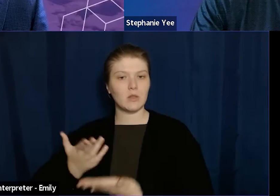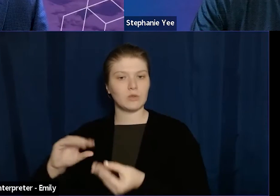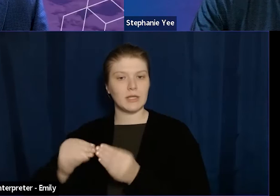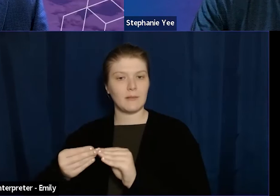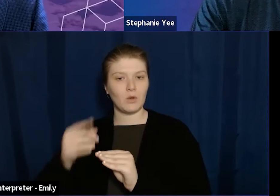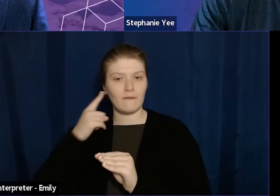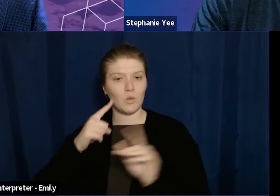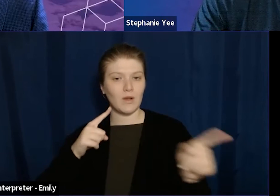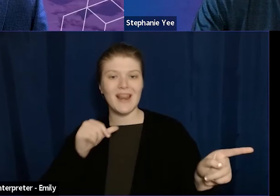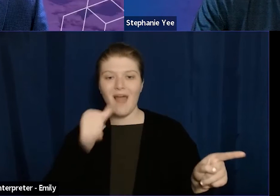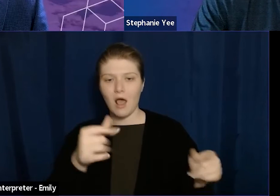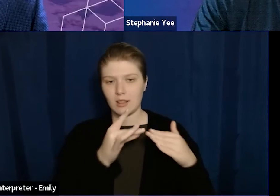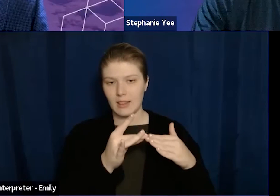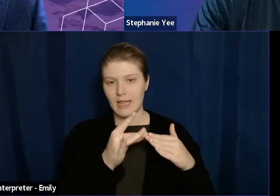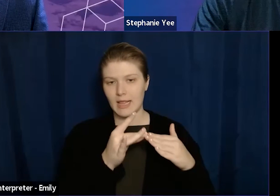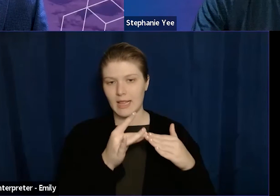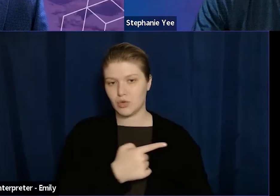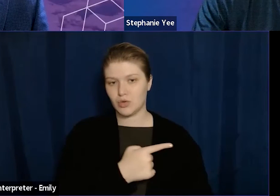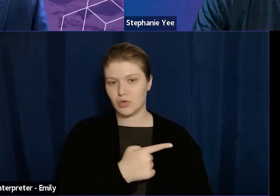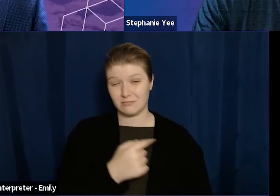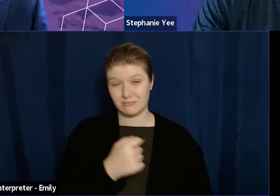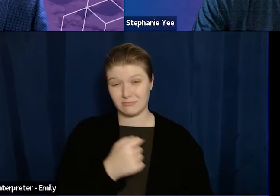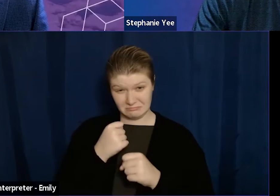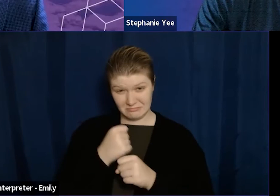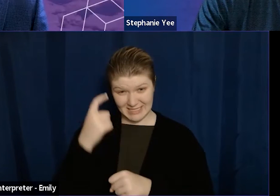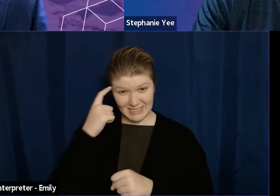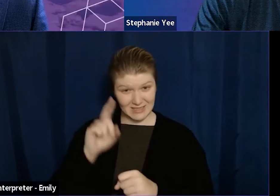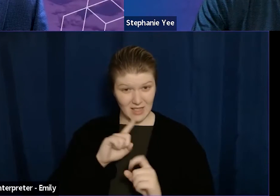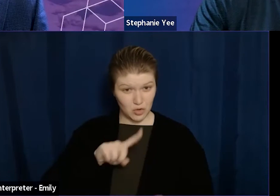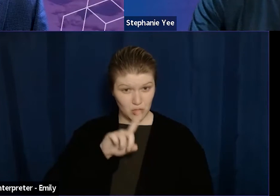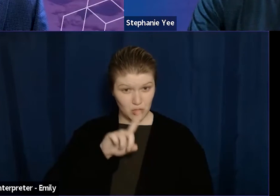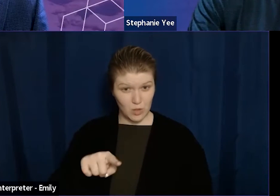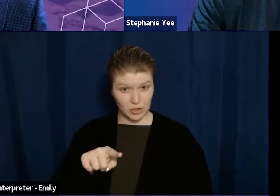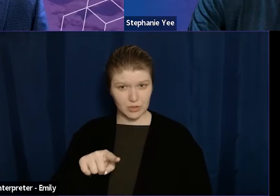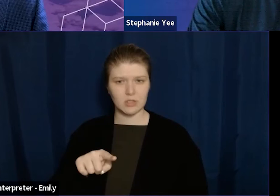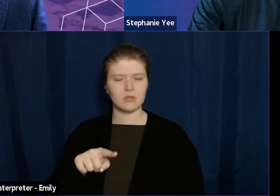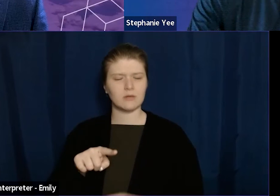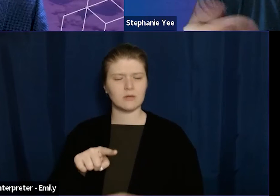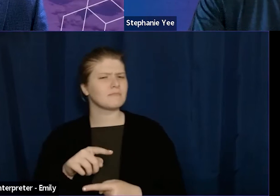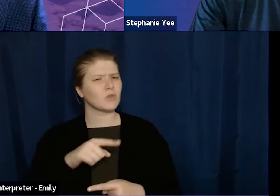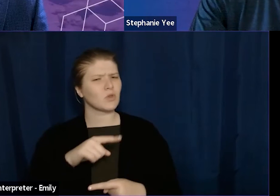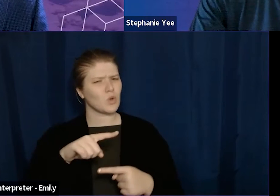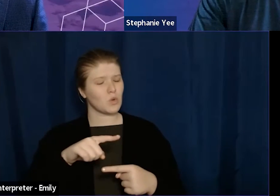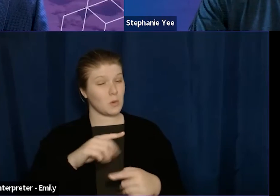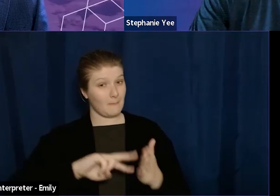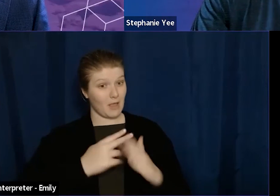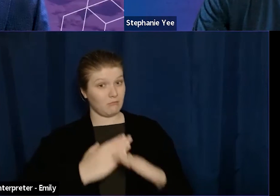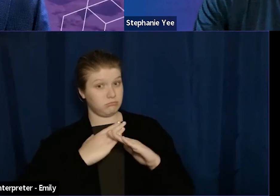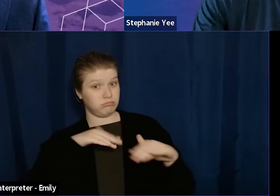That's it. Does that answer the question, Stephanie? Stephanie Yee: When you say access, is it to see it and edit, or both?